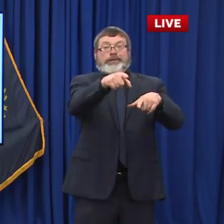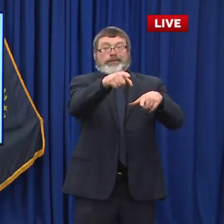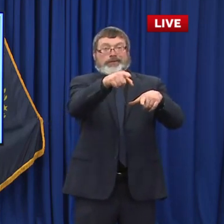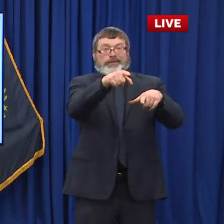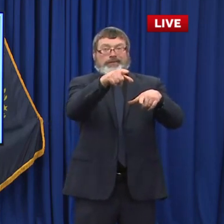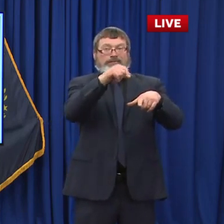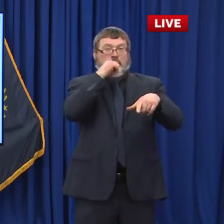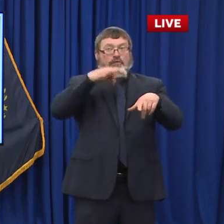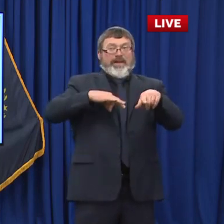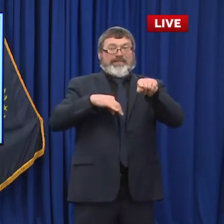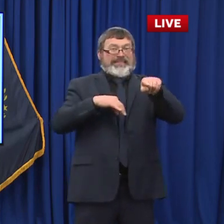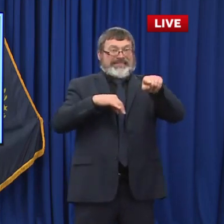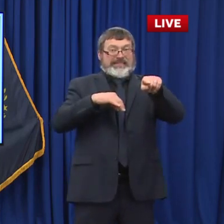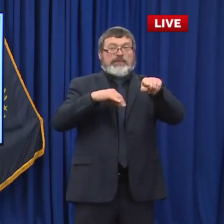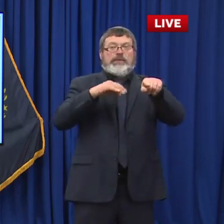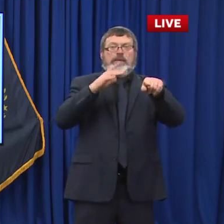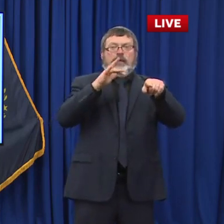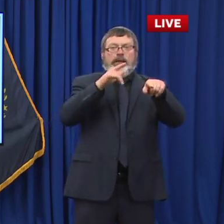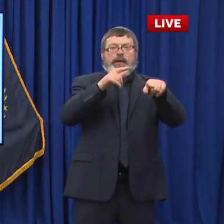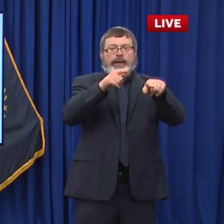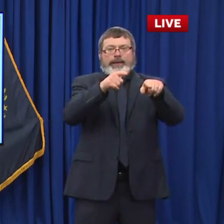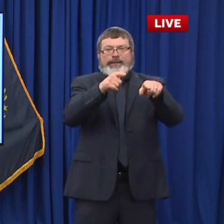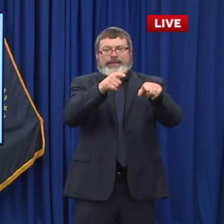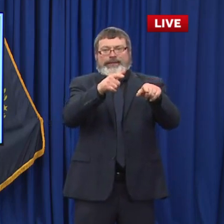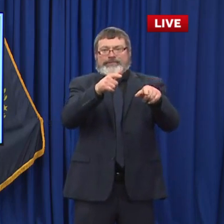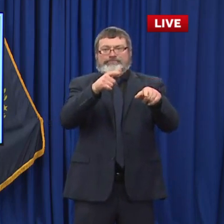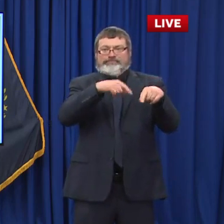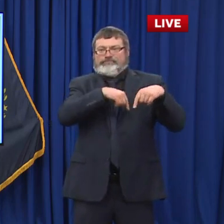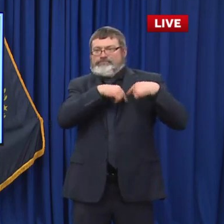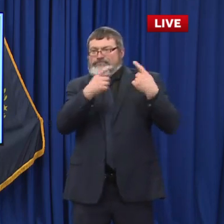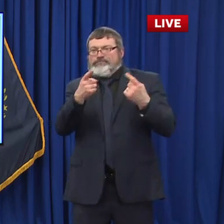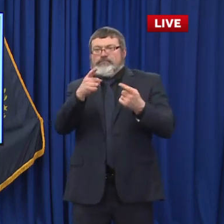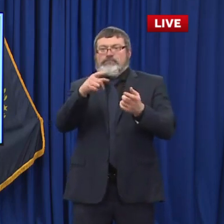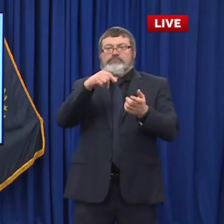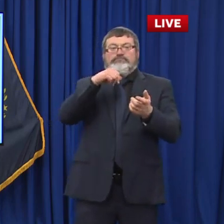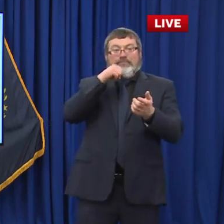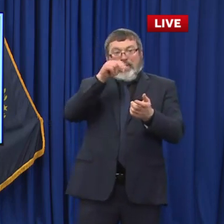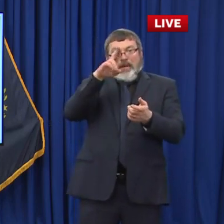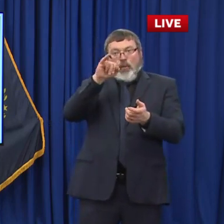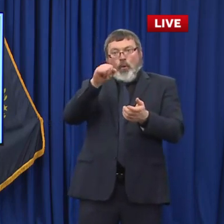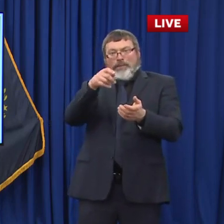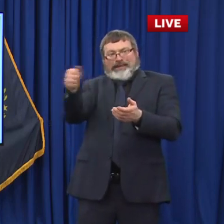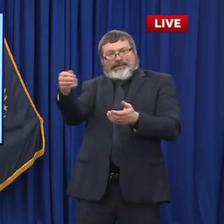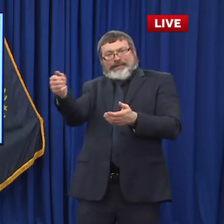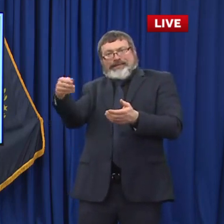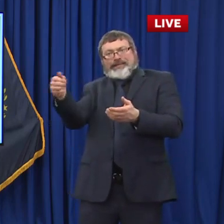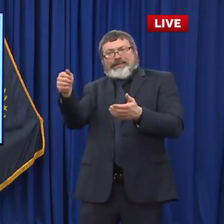OUR NONPROFITS HAVE TO PAY FOR UNEMPLOYMENT INSURANCE. THEY BEEN VERY HARD-HIT.